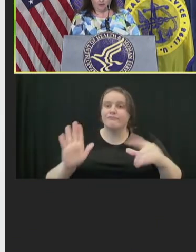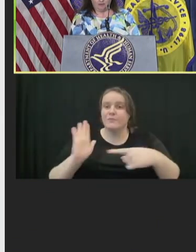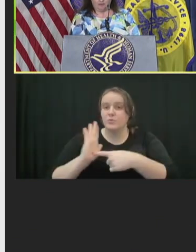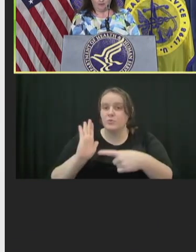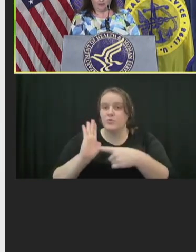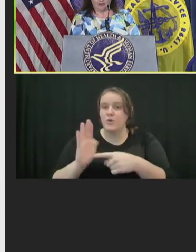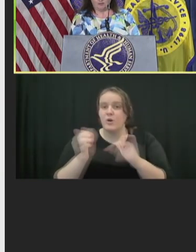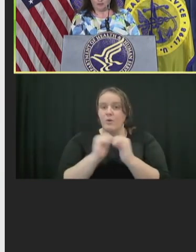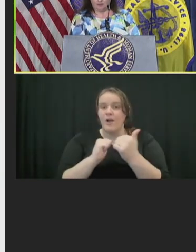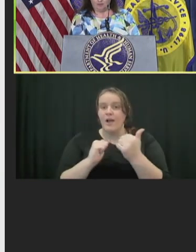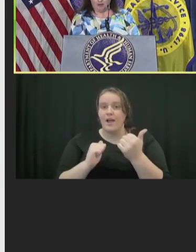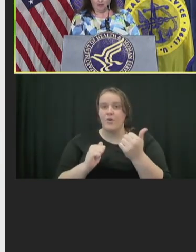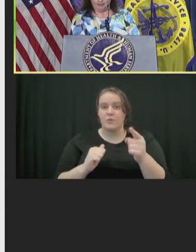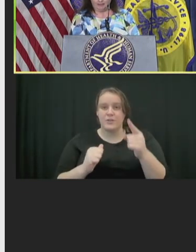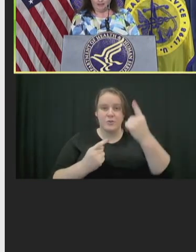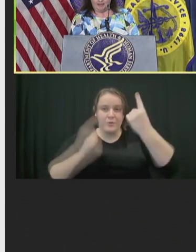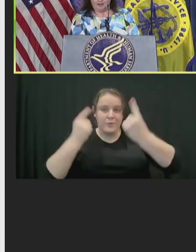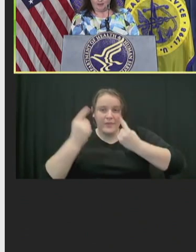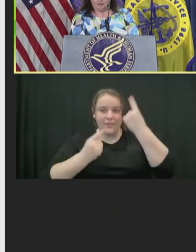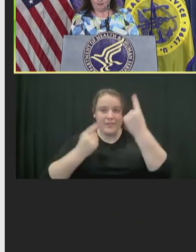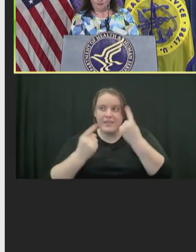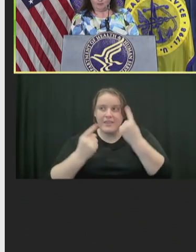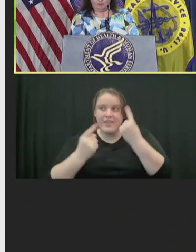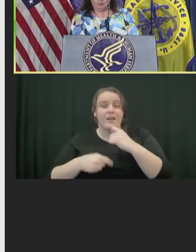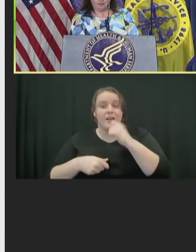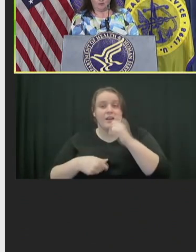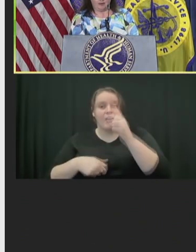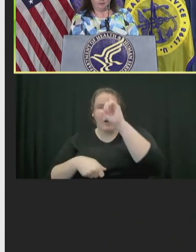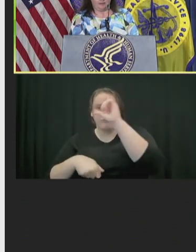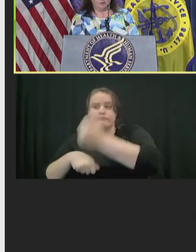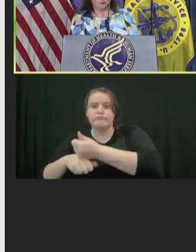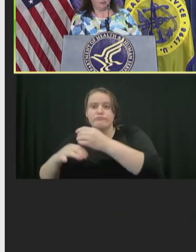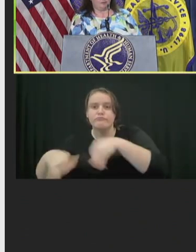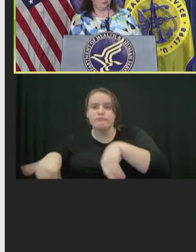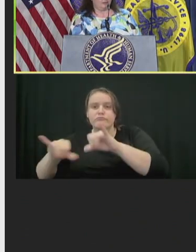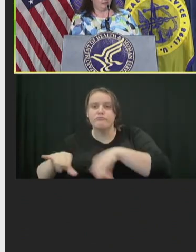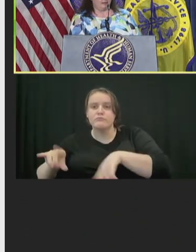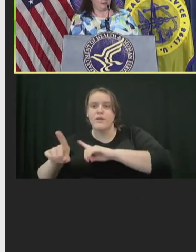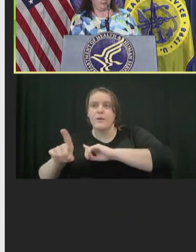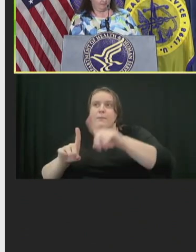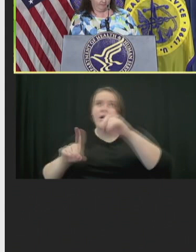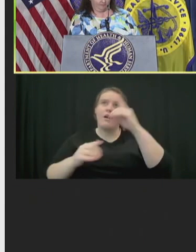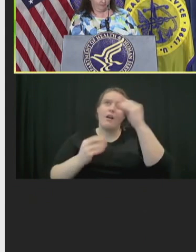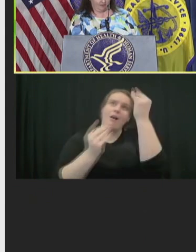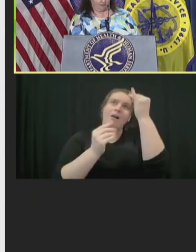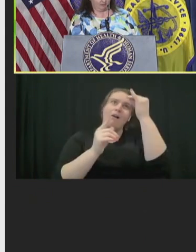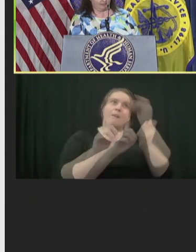when you think outside the box, but use the people that you have in your community, how successful